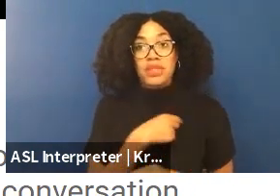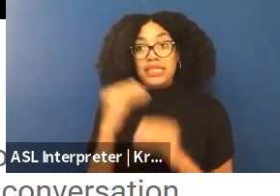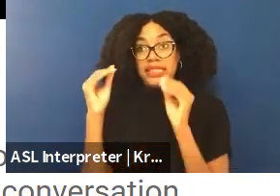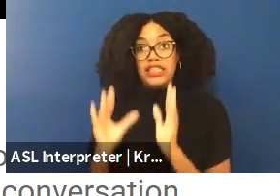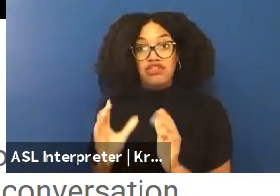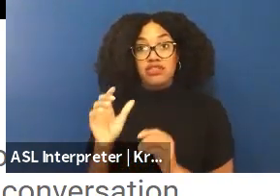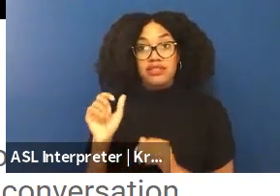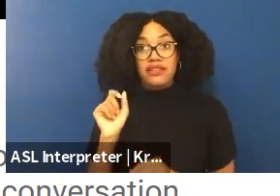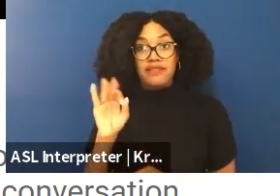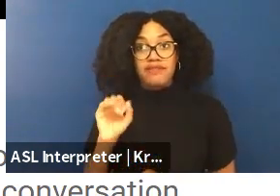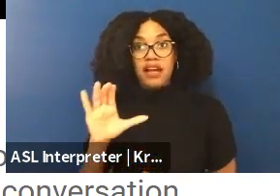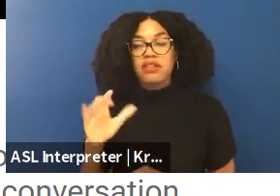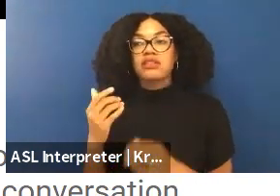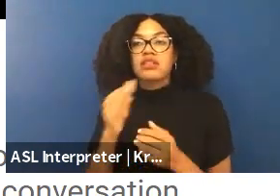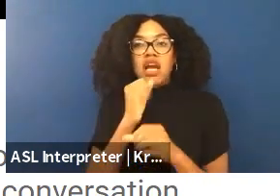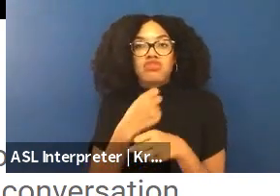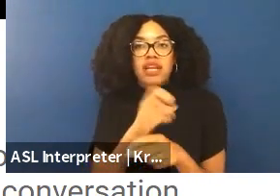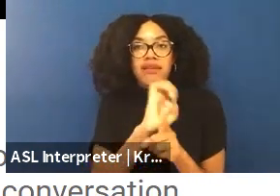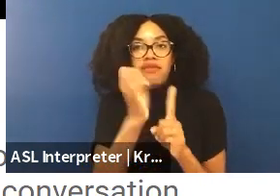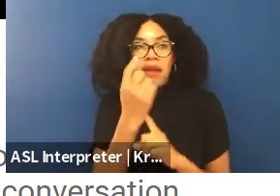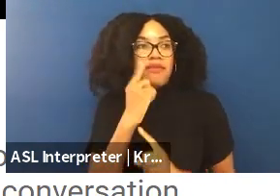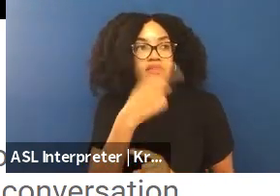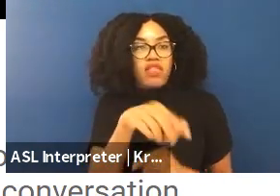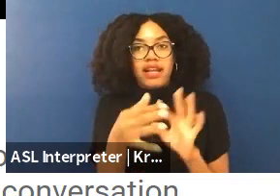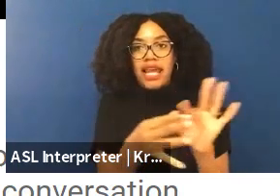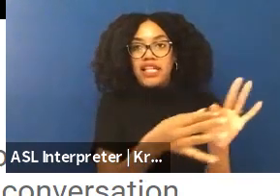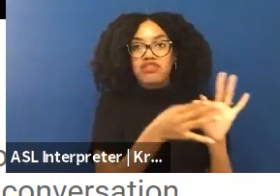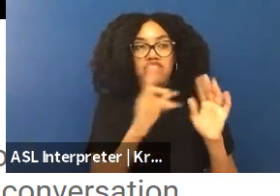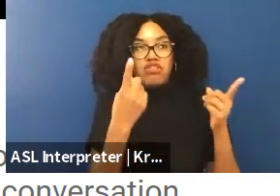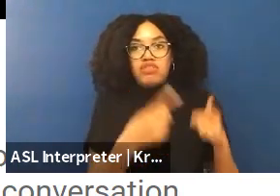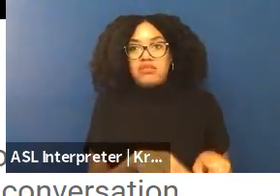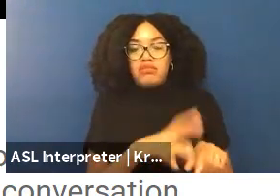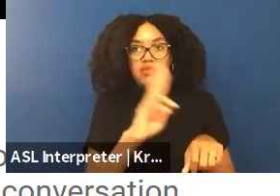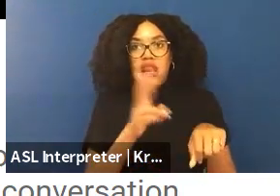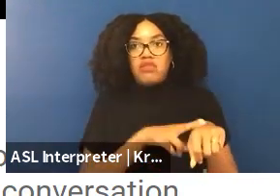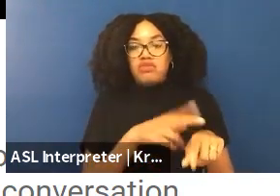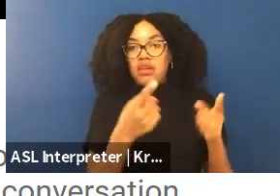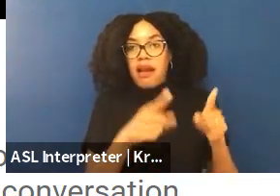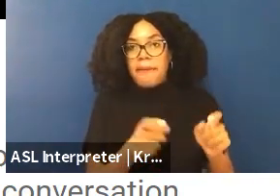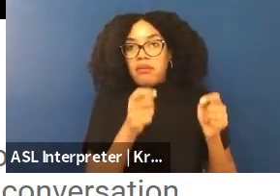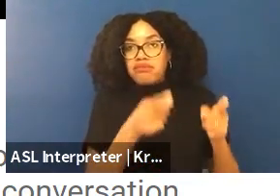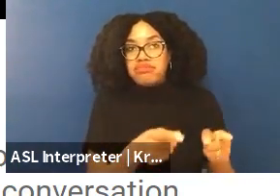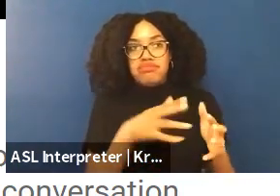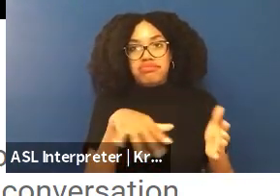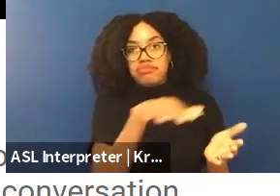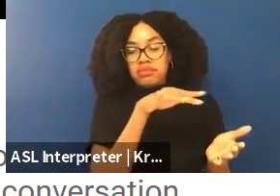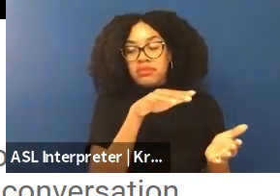creating the environment for those connections to be happening. And so we came across the culturally